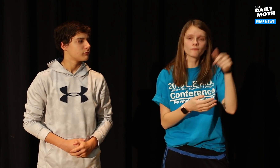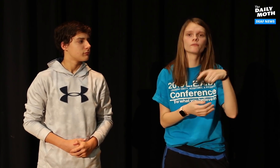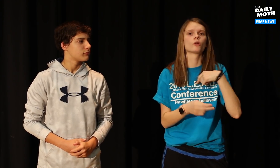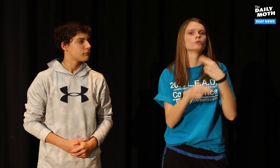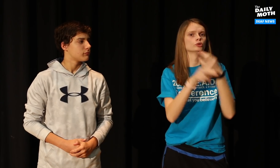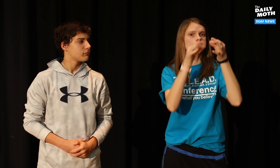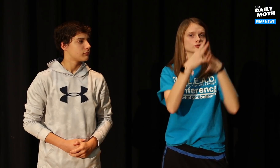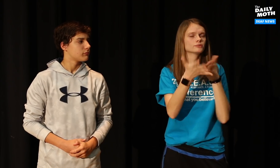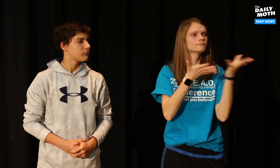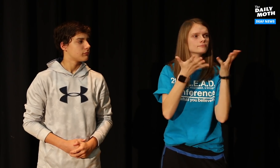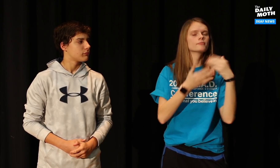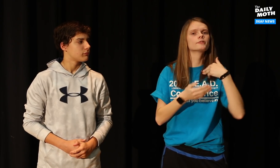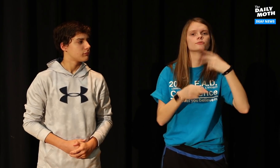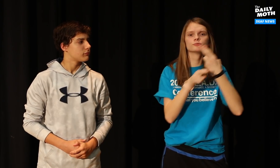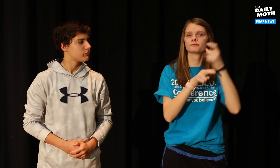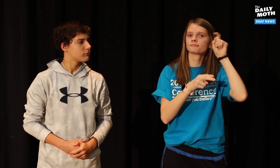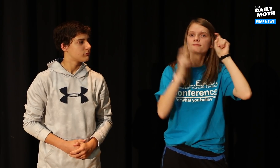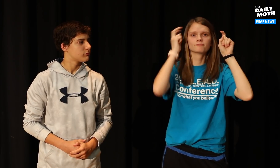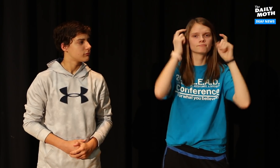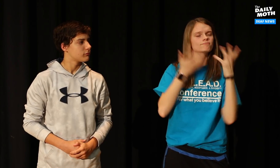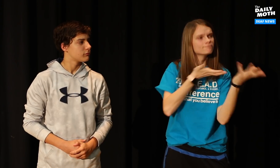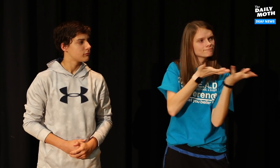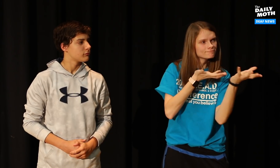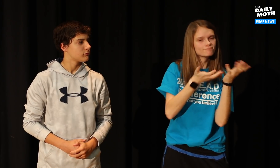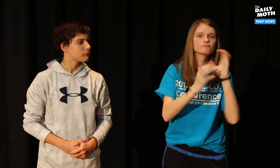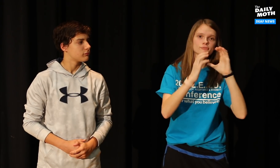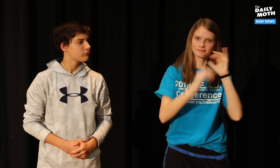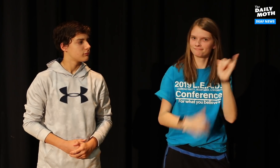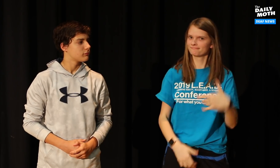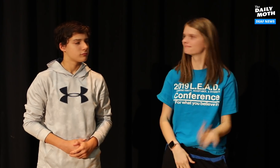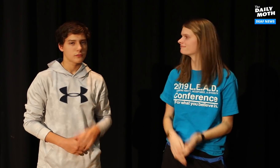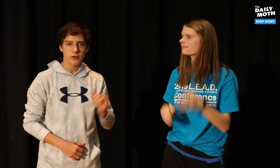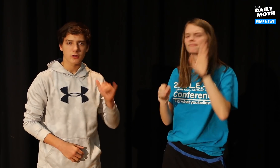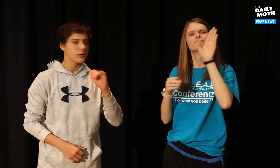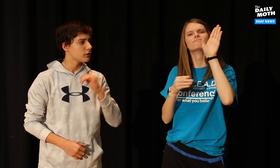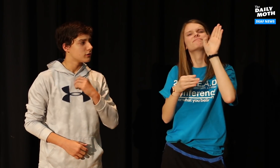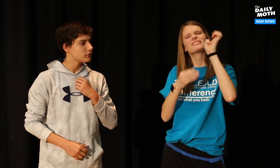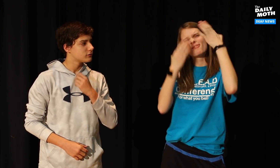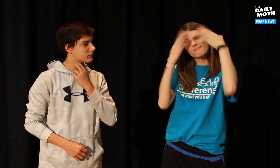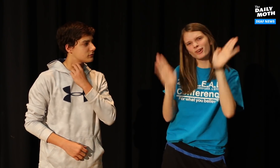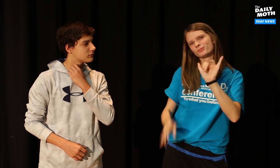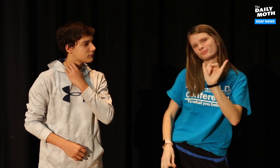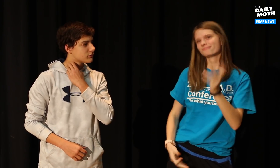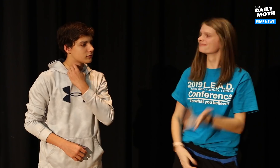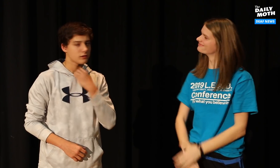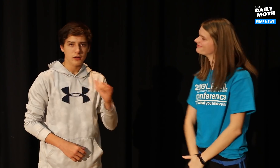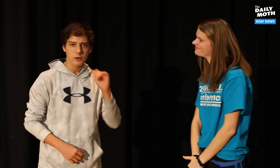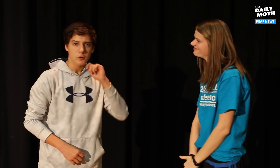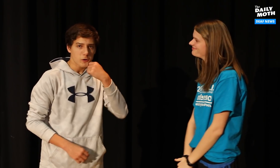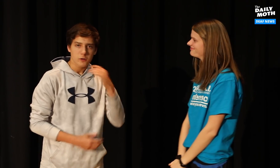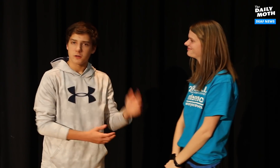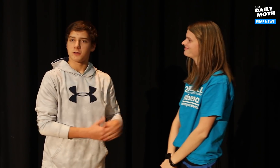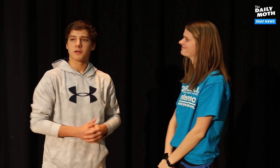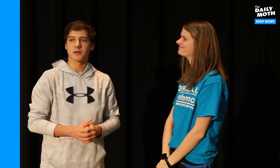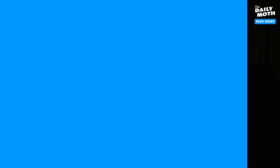I do communicate with them through my interpreter. Also, I have a cochlear implant and a hearing aid that I use to communicate. We should be open minded! That’s cool!